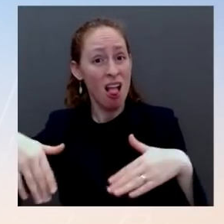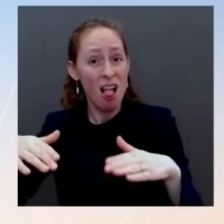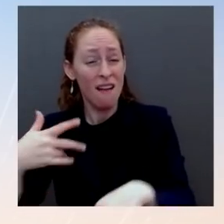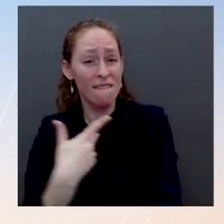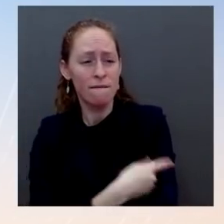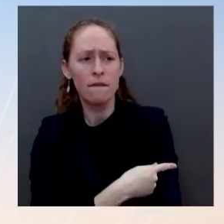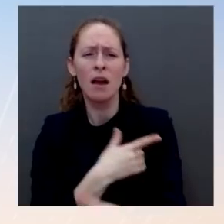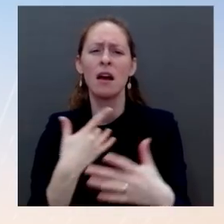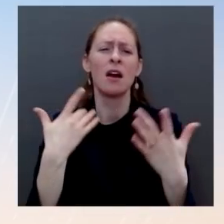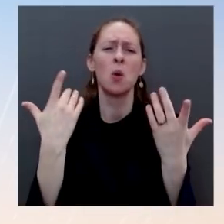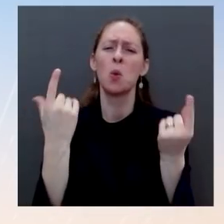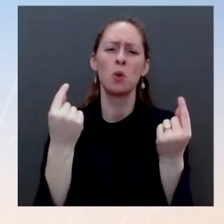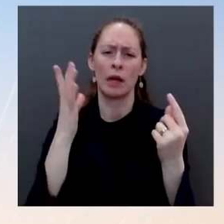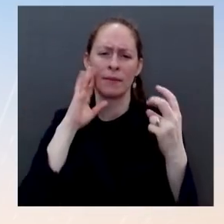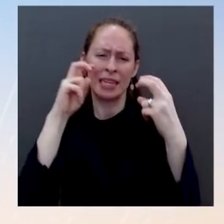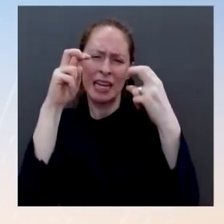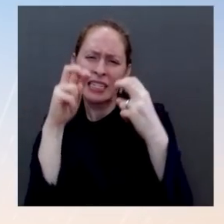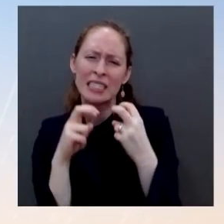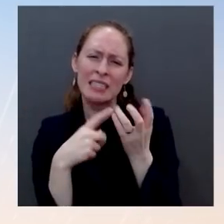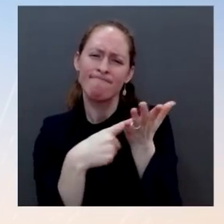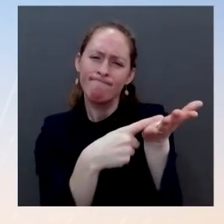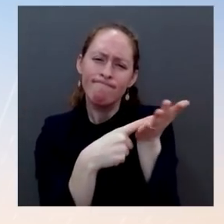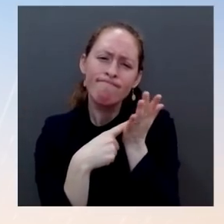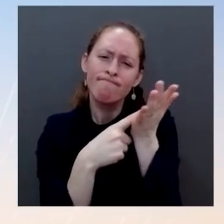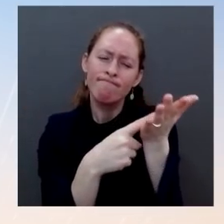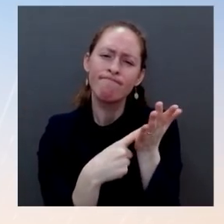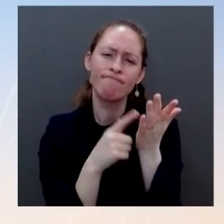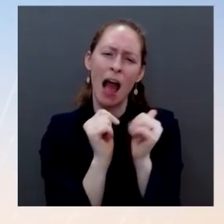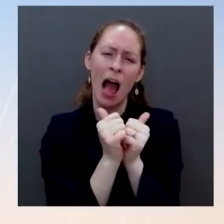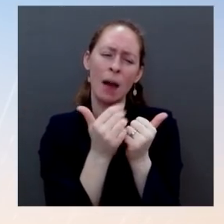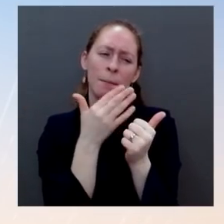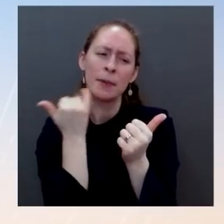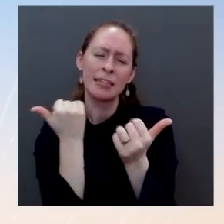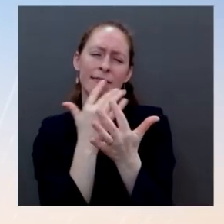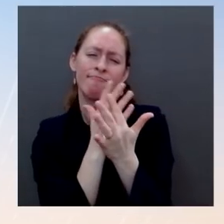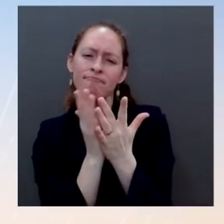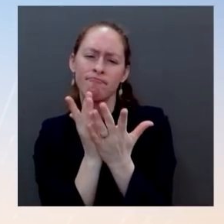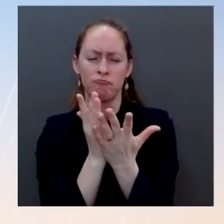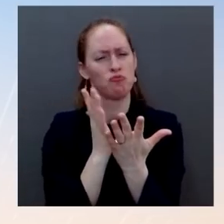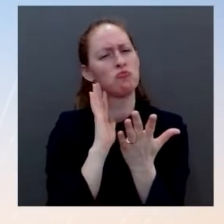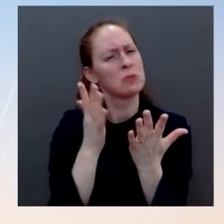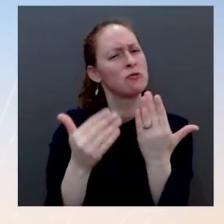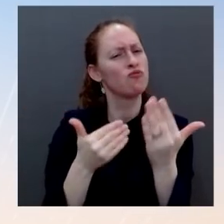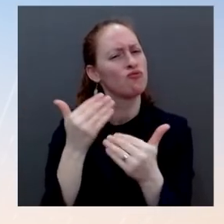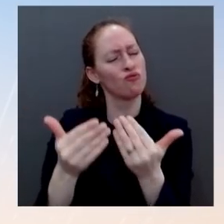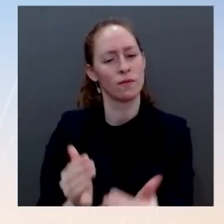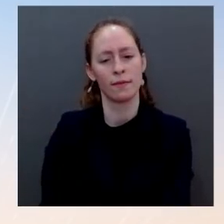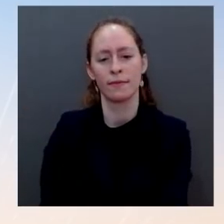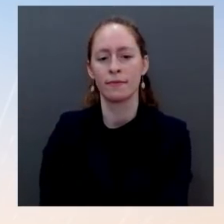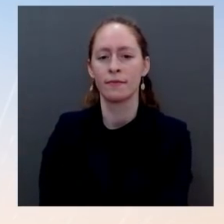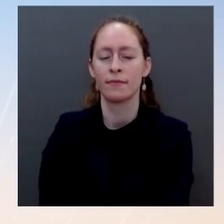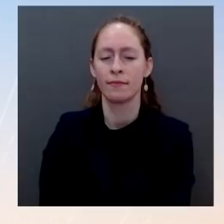The Press: And one final question on a different topic. President Biden is going to Colorado tomorrow before he then goes to Nevada for Harry Reid's services.